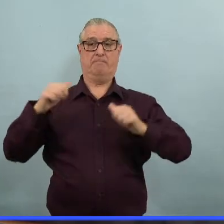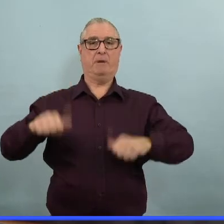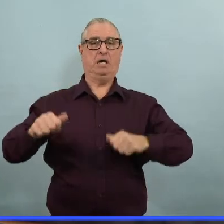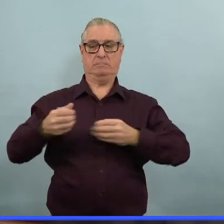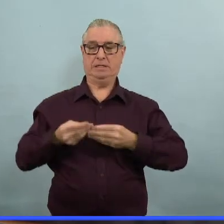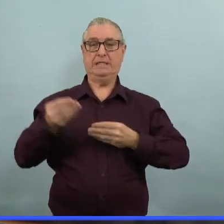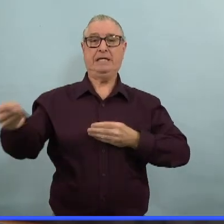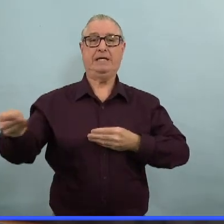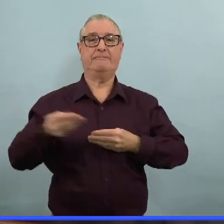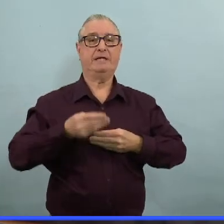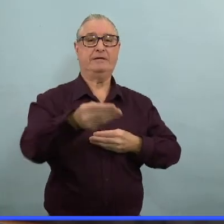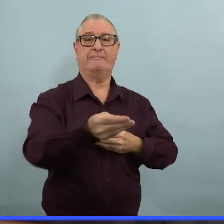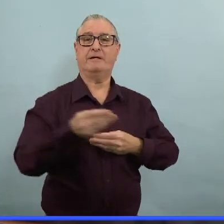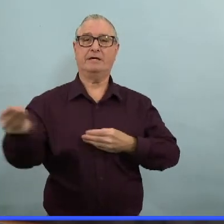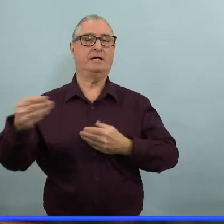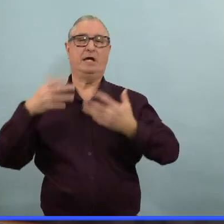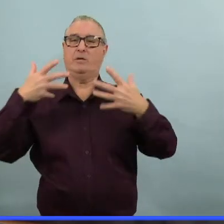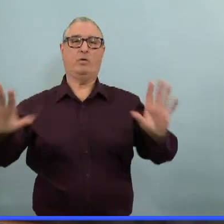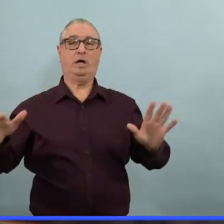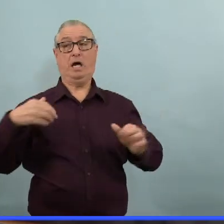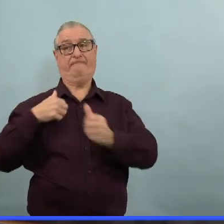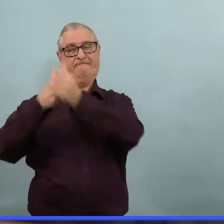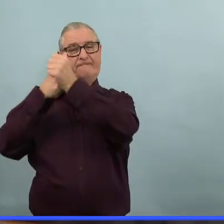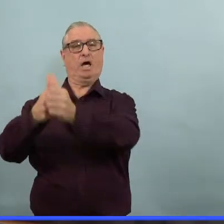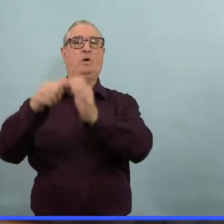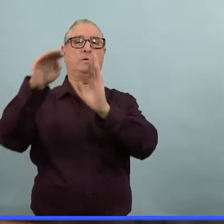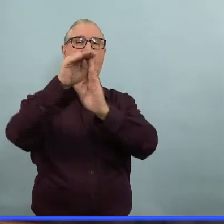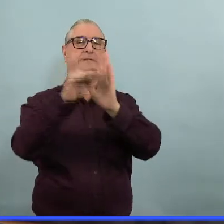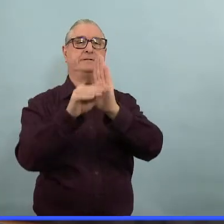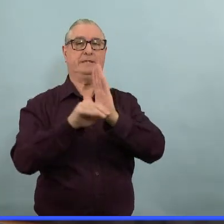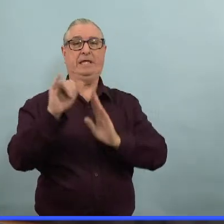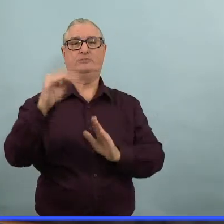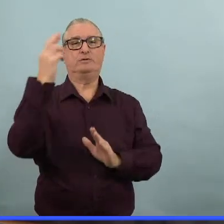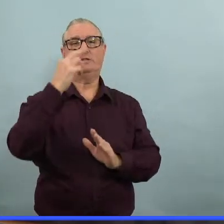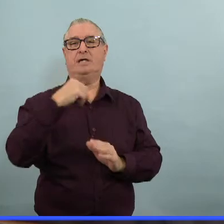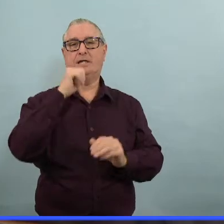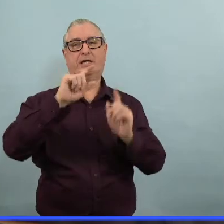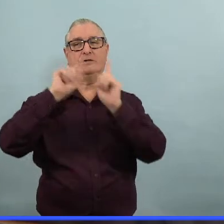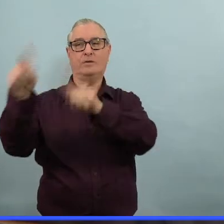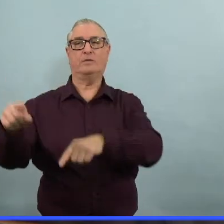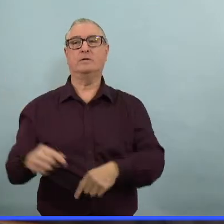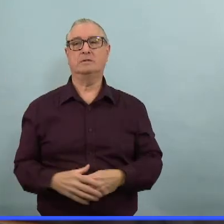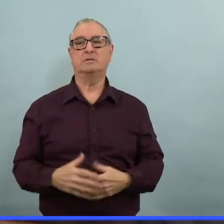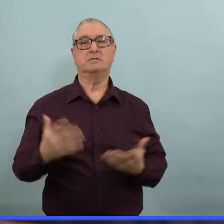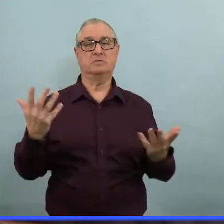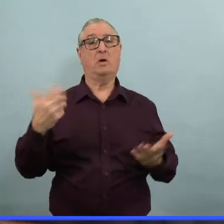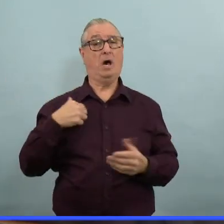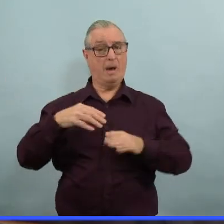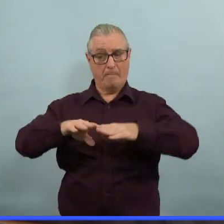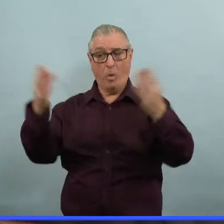uh you know we're certainly in discussions and i i rely on our minister of health um and uh you know